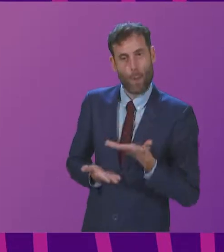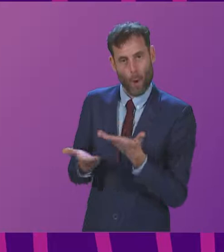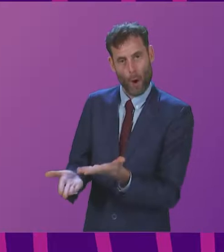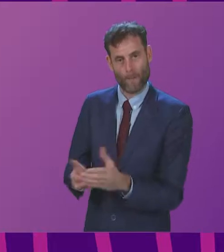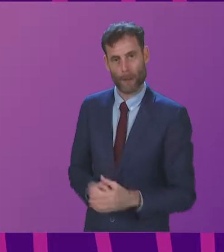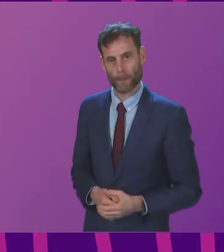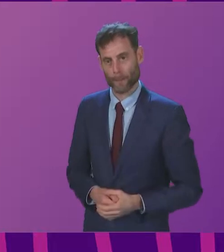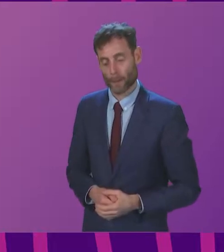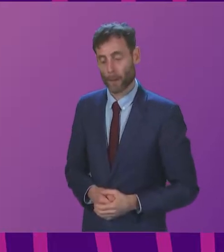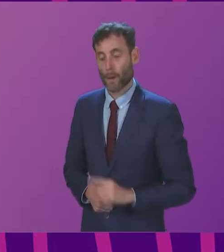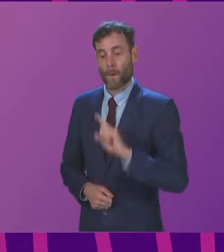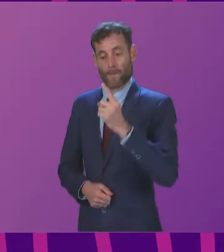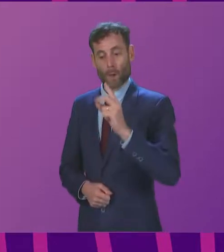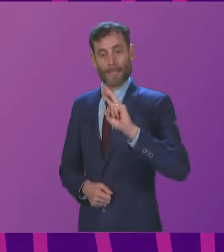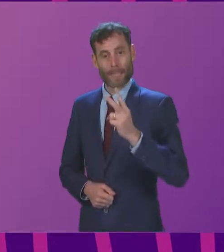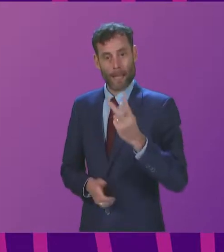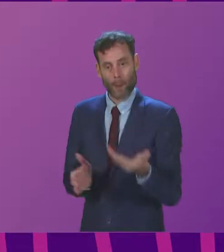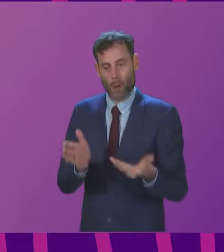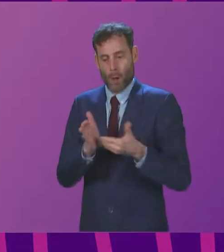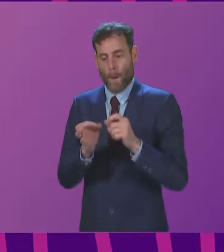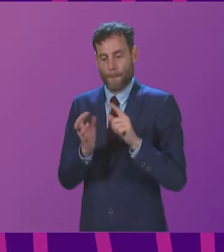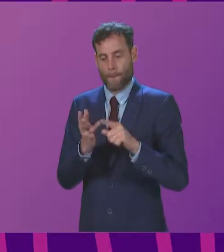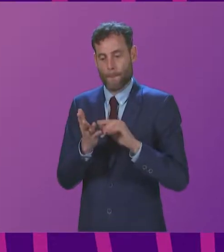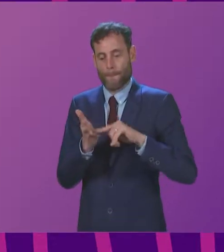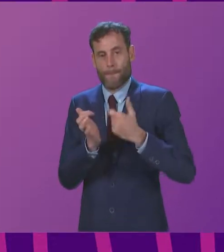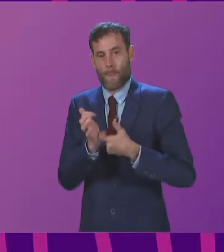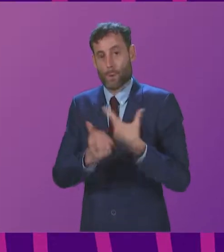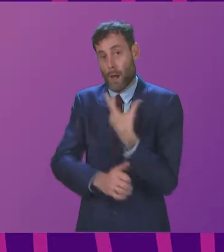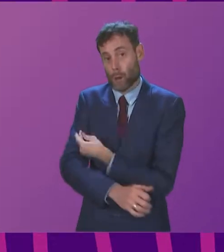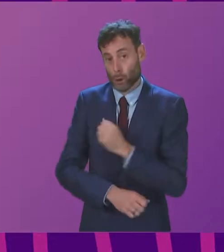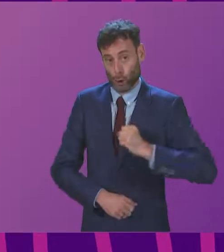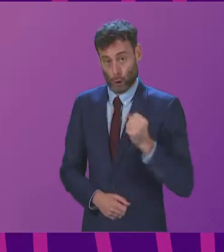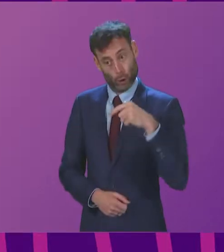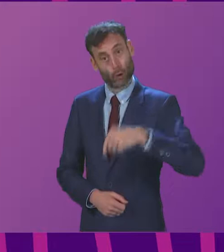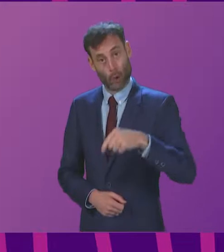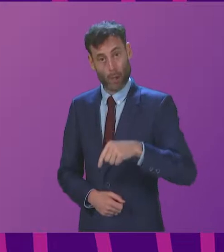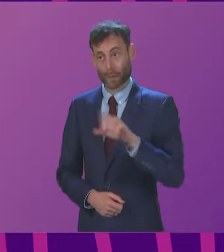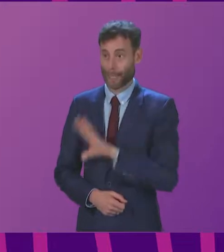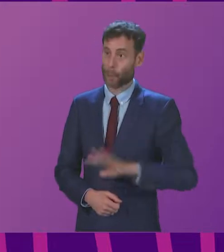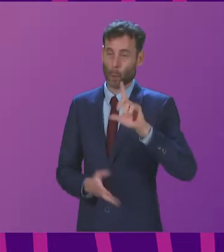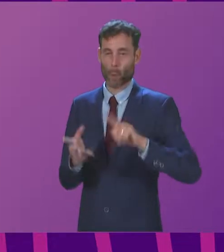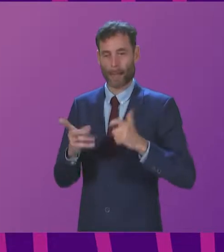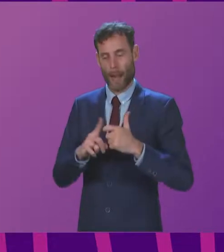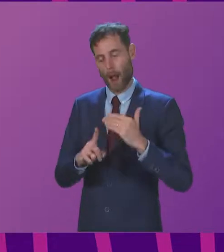second, third and booster doses, Scotland is still the most vaccinated part of the United Kingdom. I